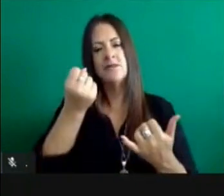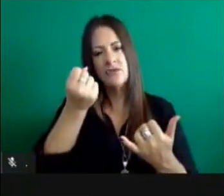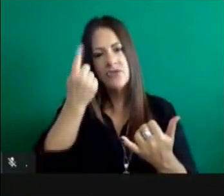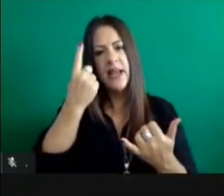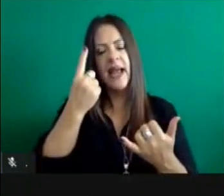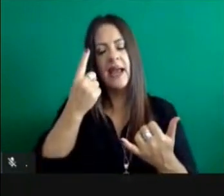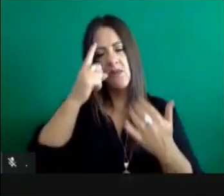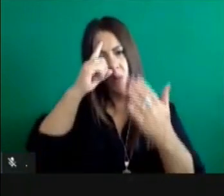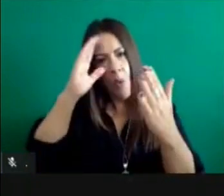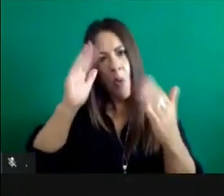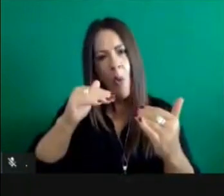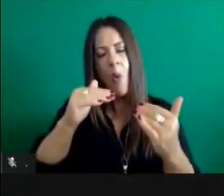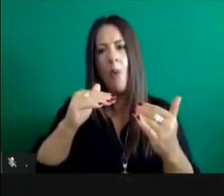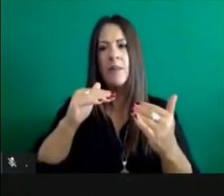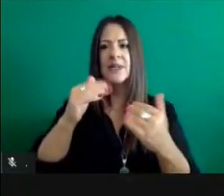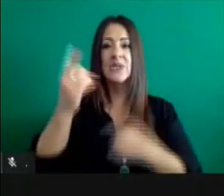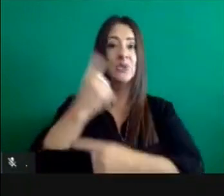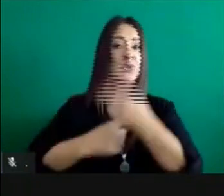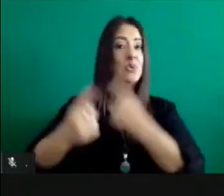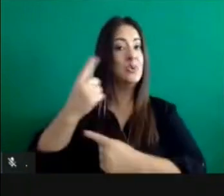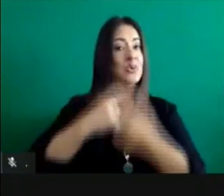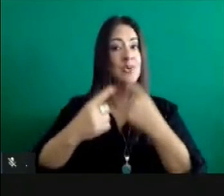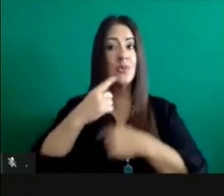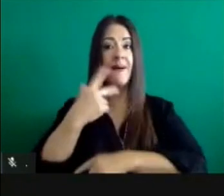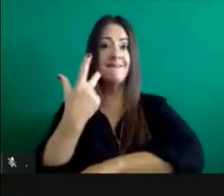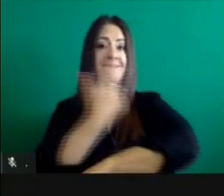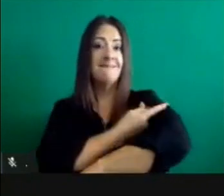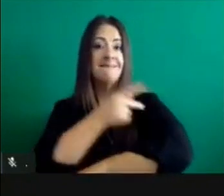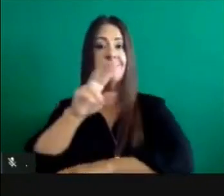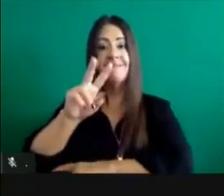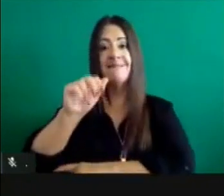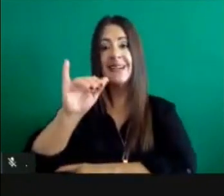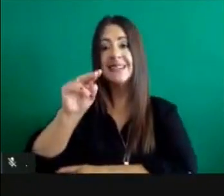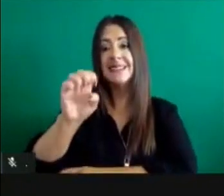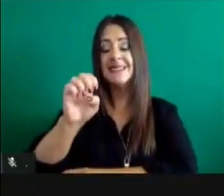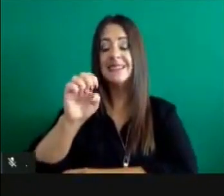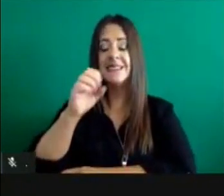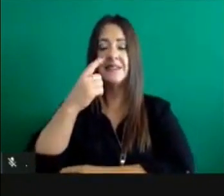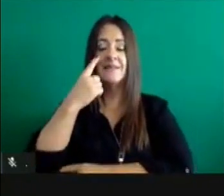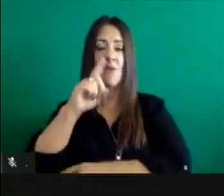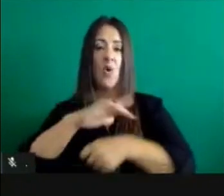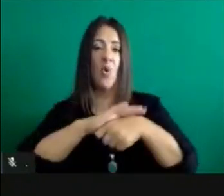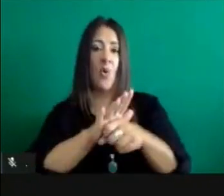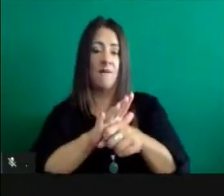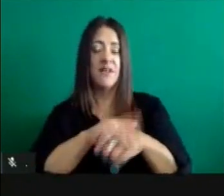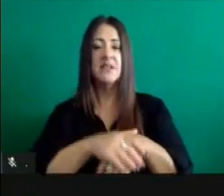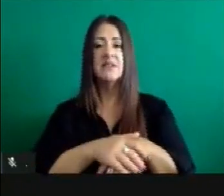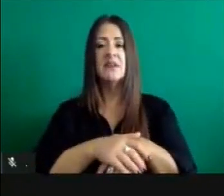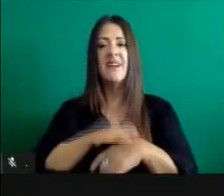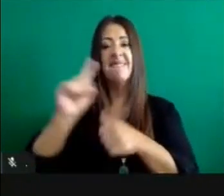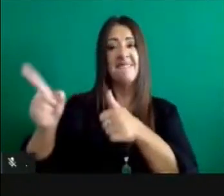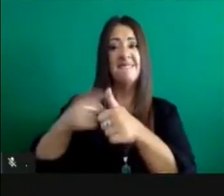THAT THIS IS GETTING -- YOU KNOW, OLD AND TIRING -- BUT WITH THAT SAID, I THINK THE